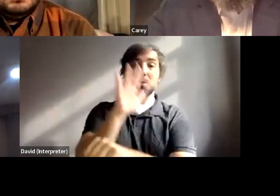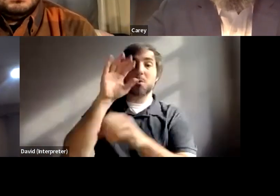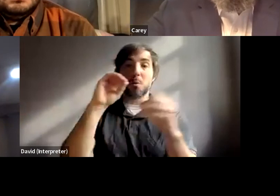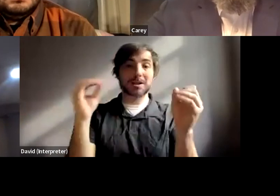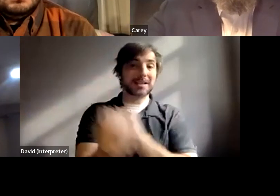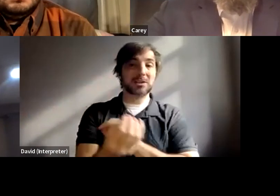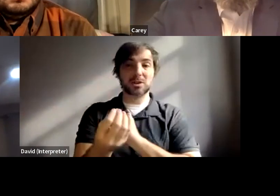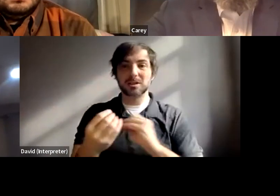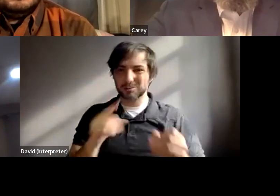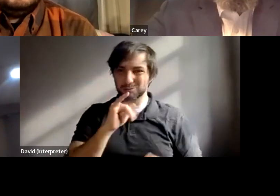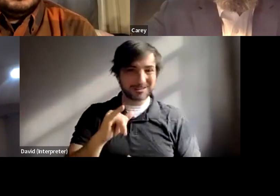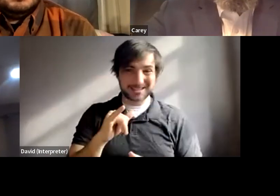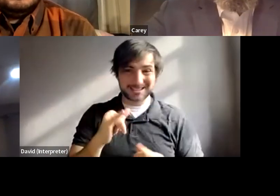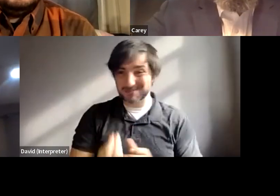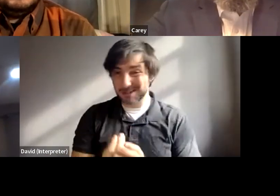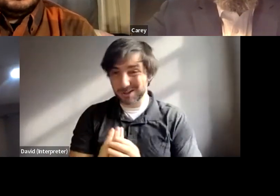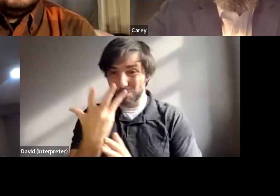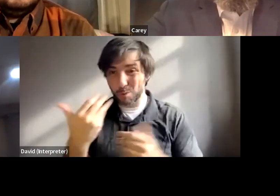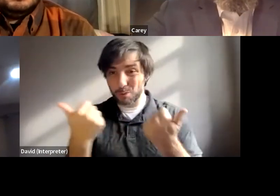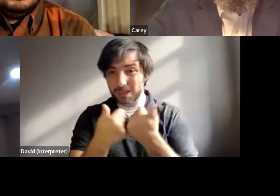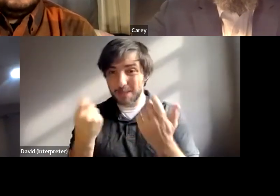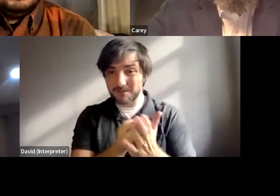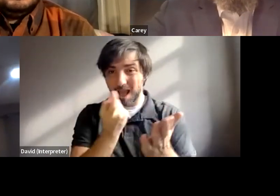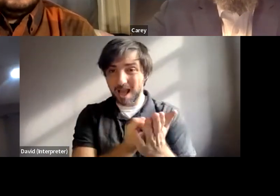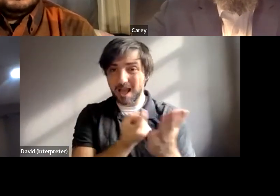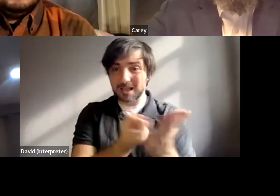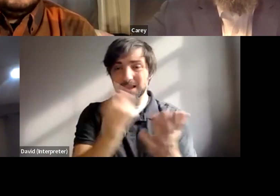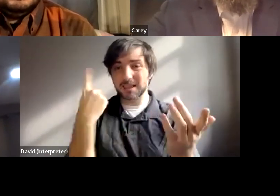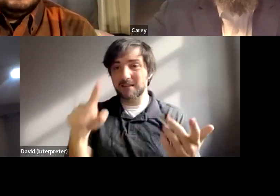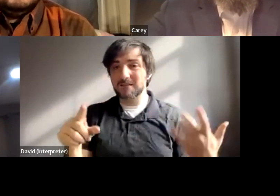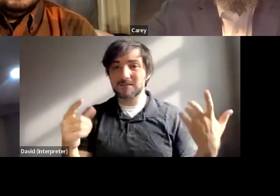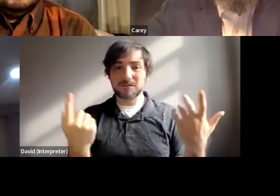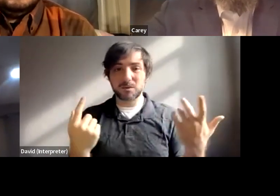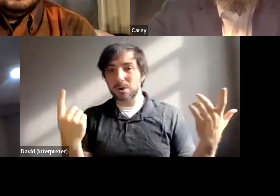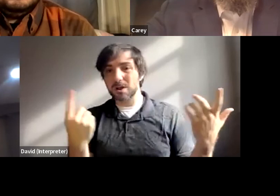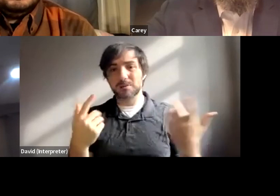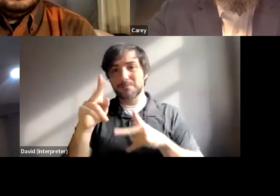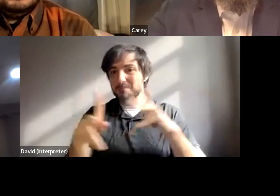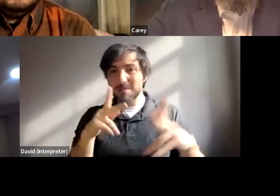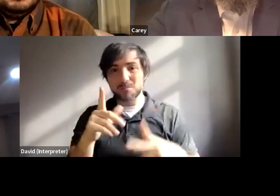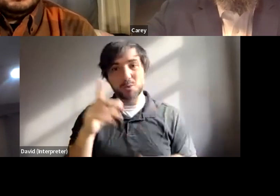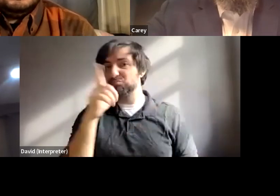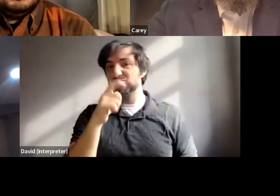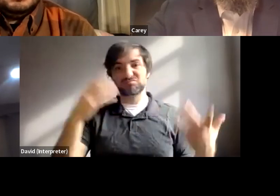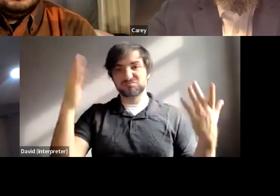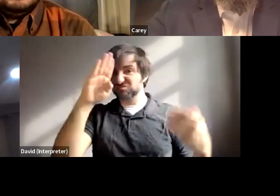of hockey for minority communities for people who have maybe never had the ability to be introduced to it for